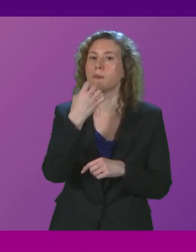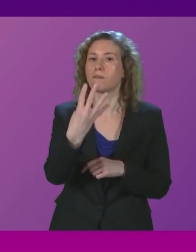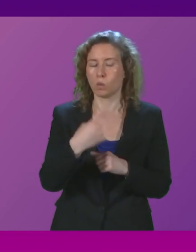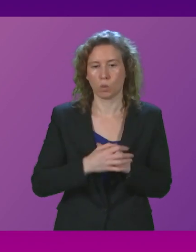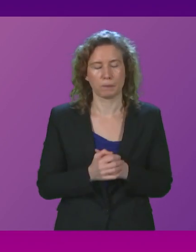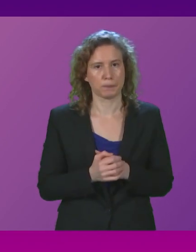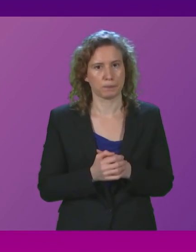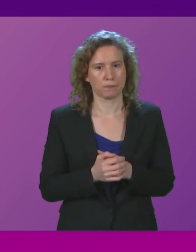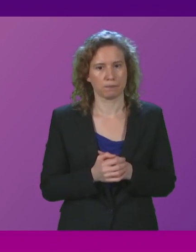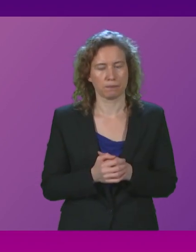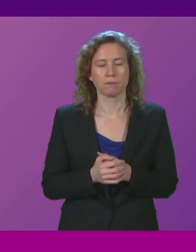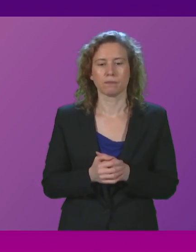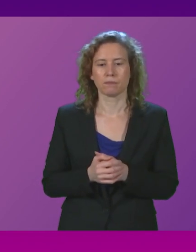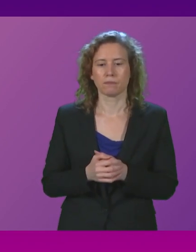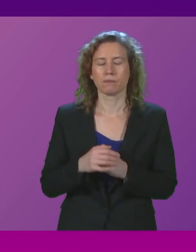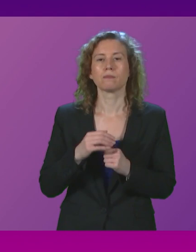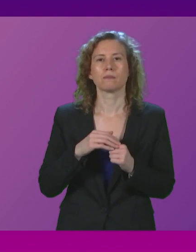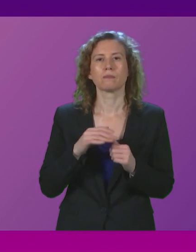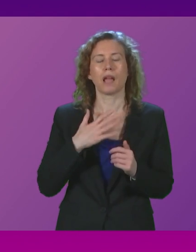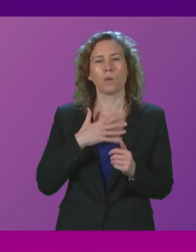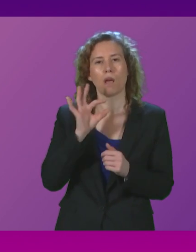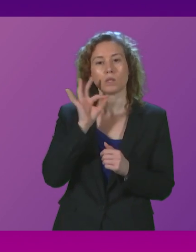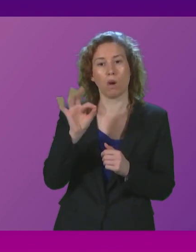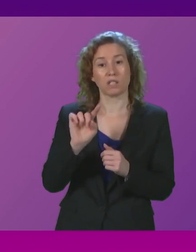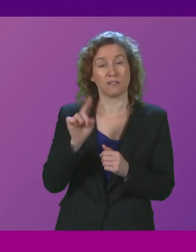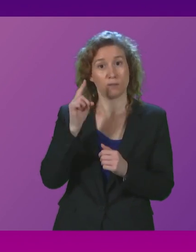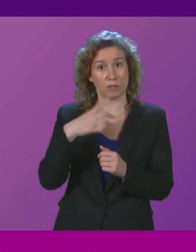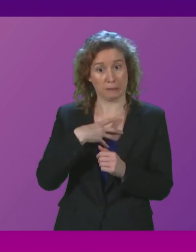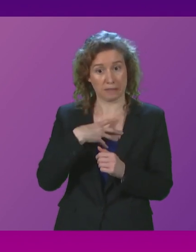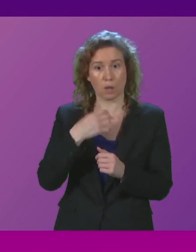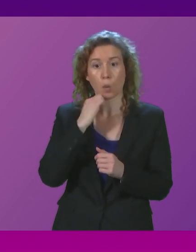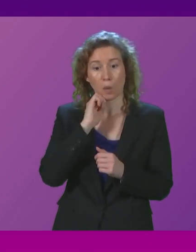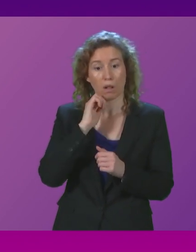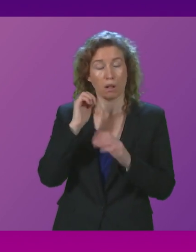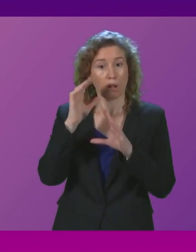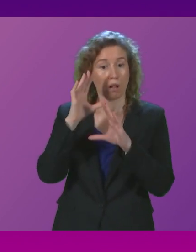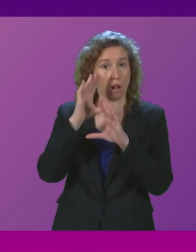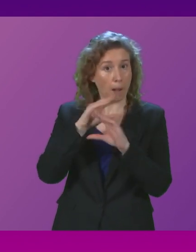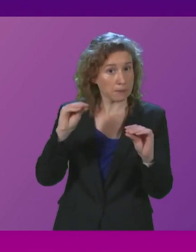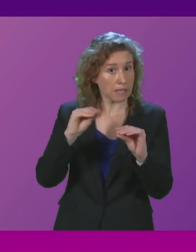To ask the First Minister whether she will provide an update on the Scottish Government’s